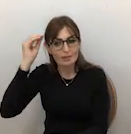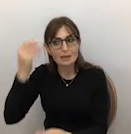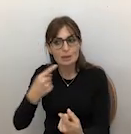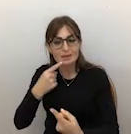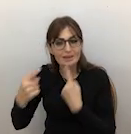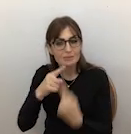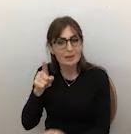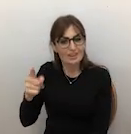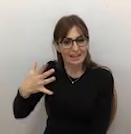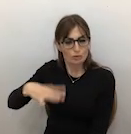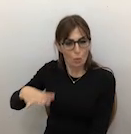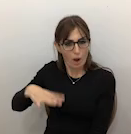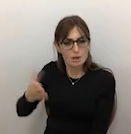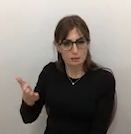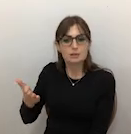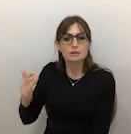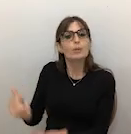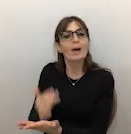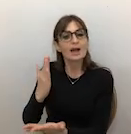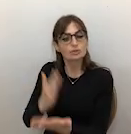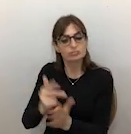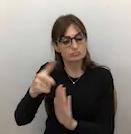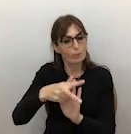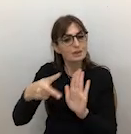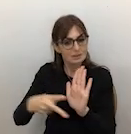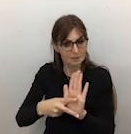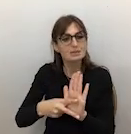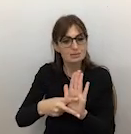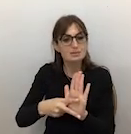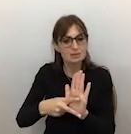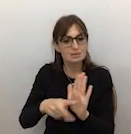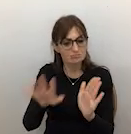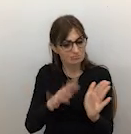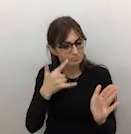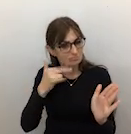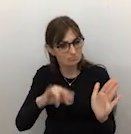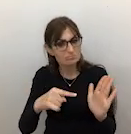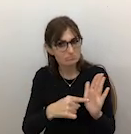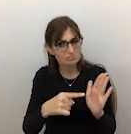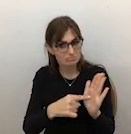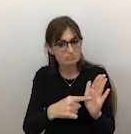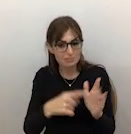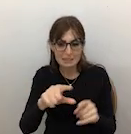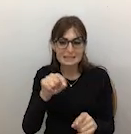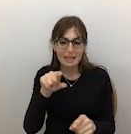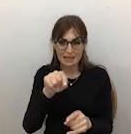with the information they require to ensure these policies, estimates and judgements have been selected